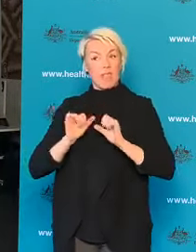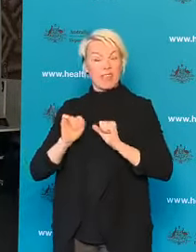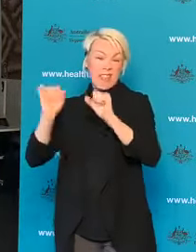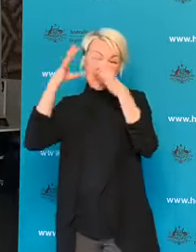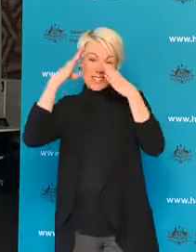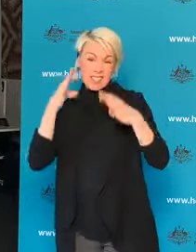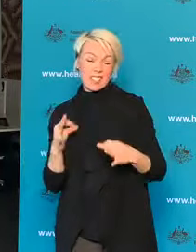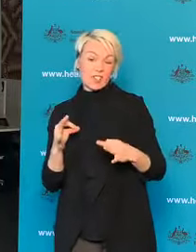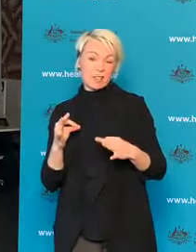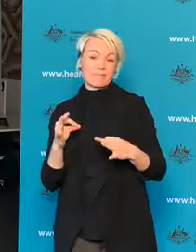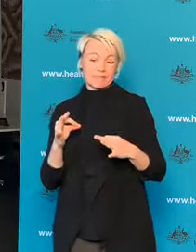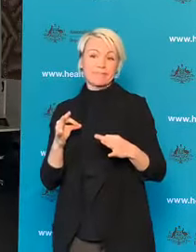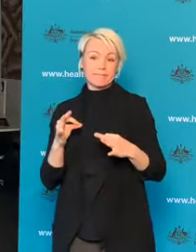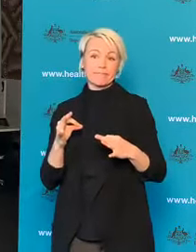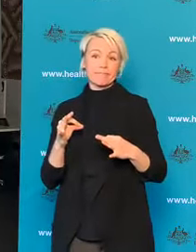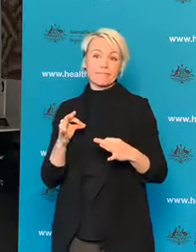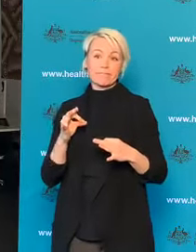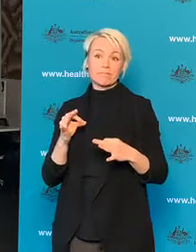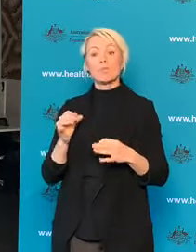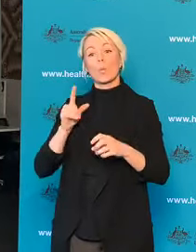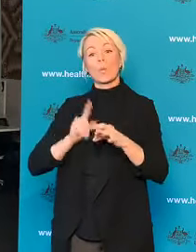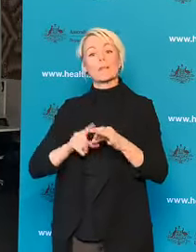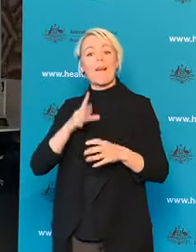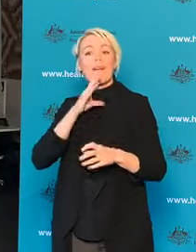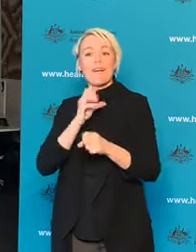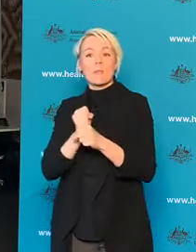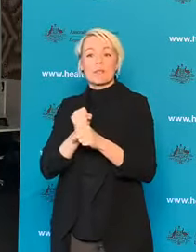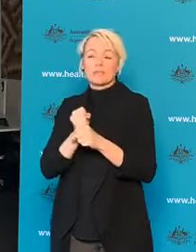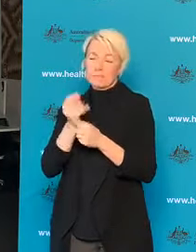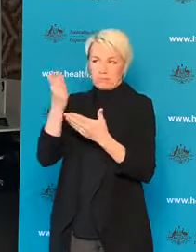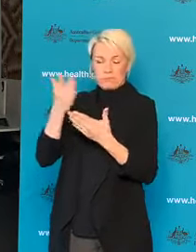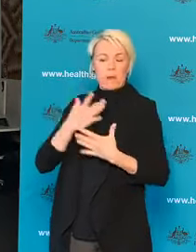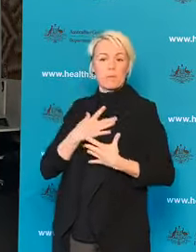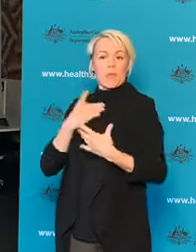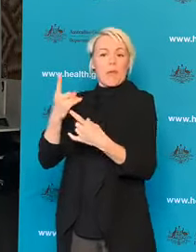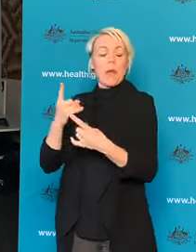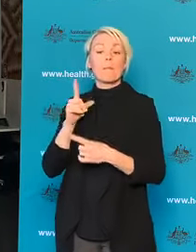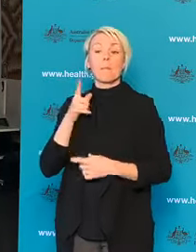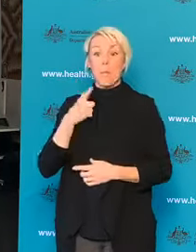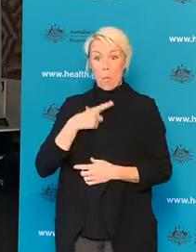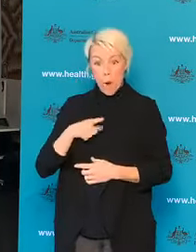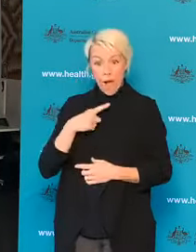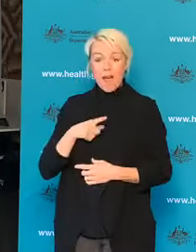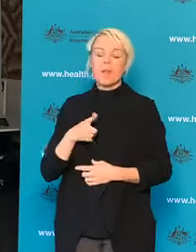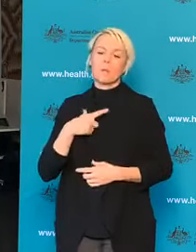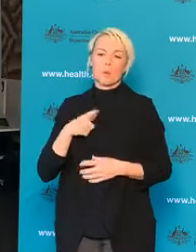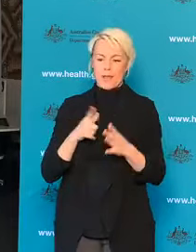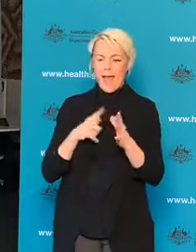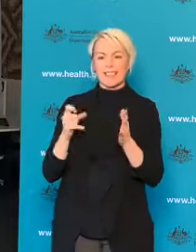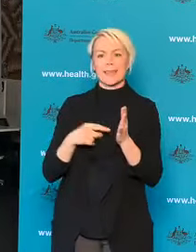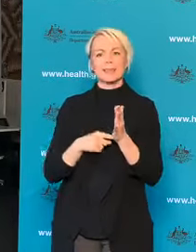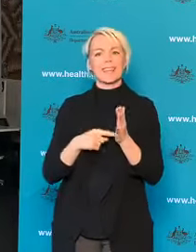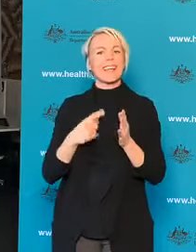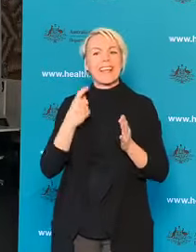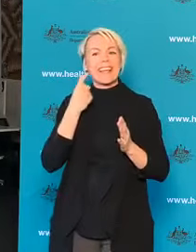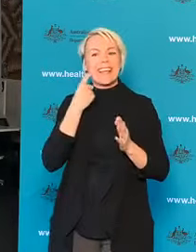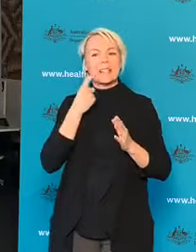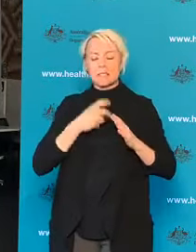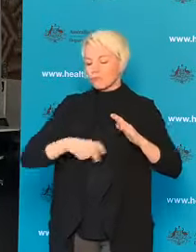is because of the open border between New South Wales and ACT. There is nothing at the moment to stop people from moving between those two